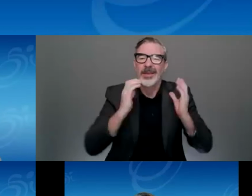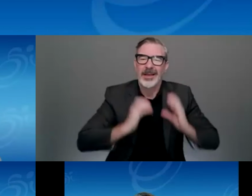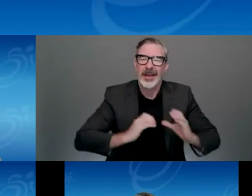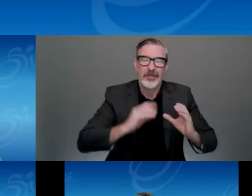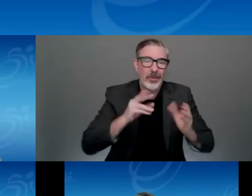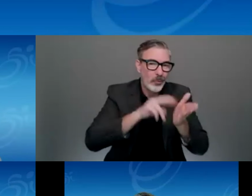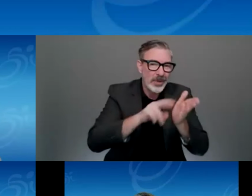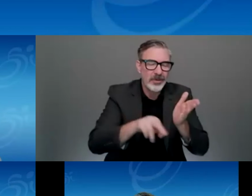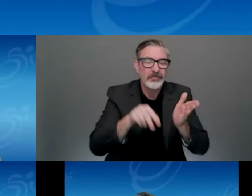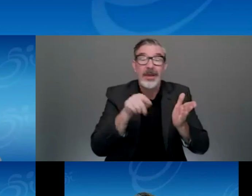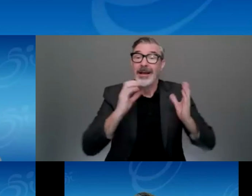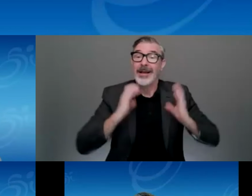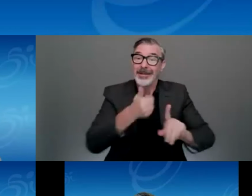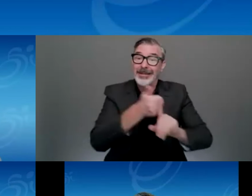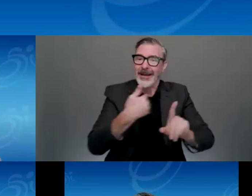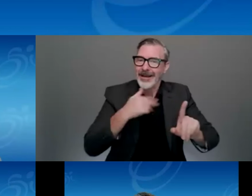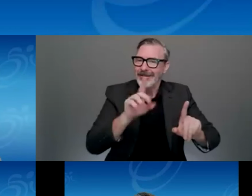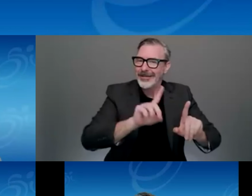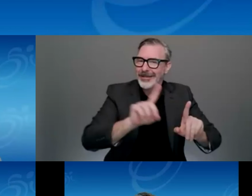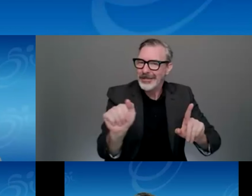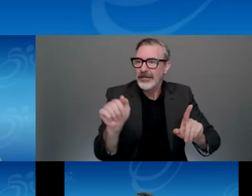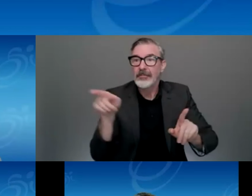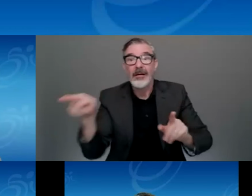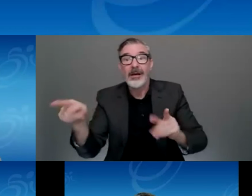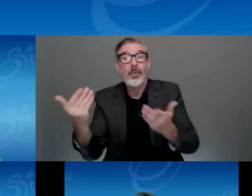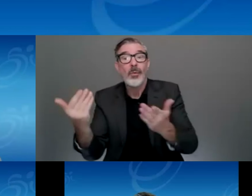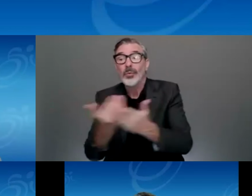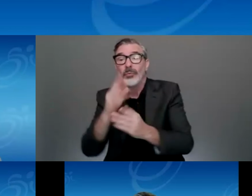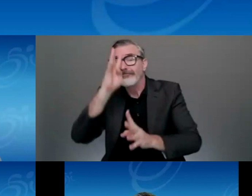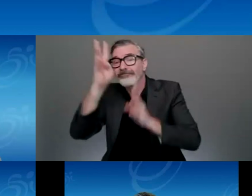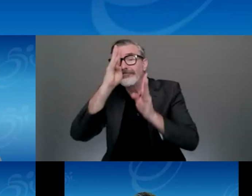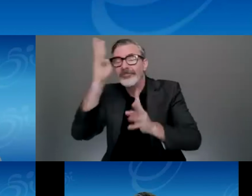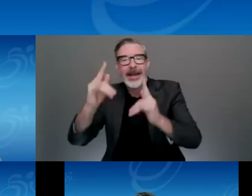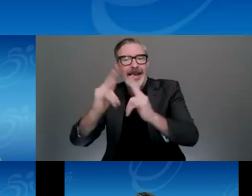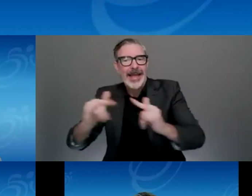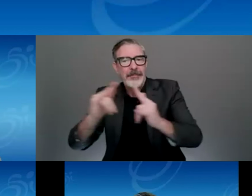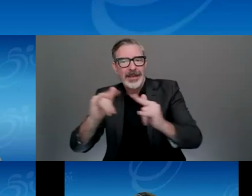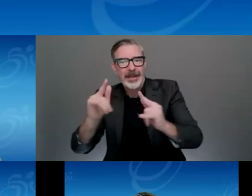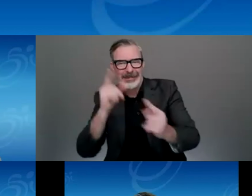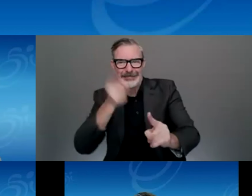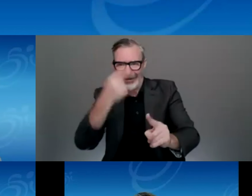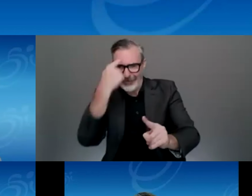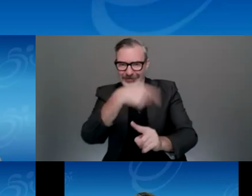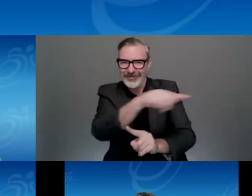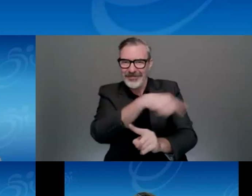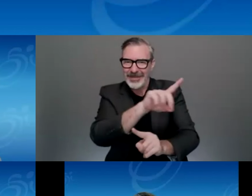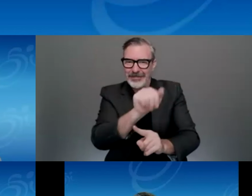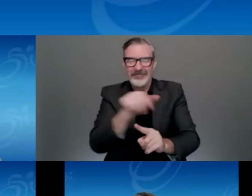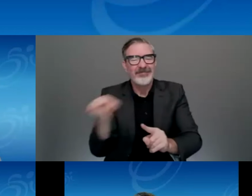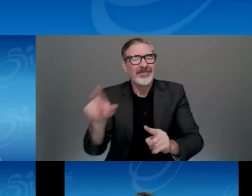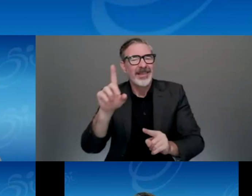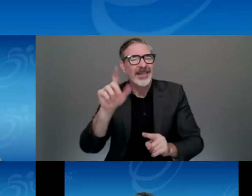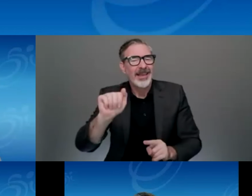with disabilities, new adaptive camping gear that they've launched into stores to make sure that camping is accessible to all Canadians.